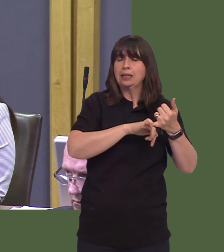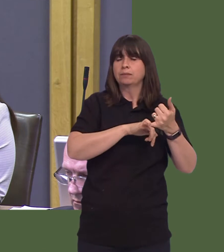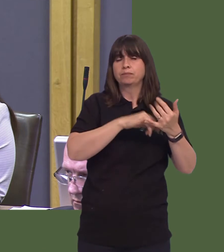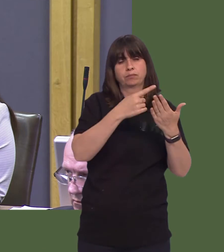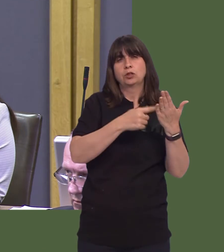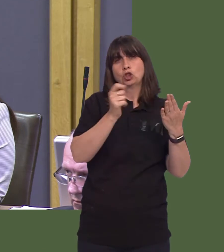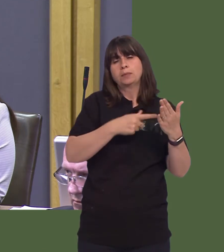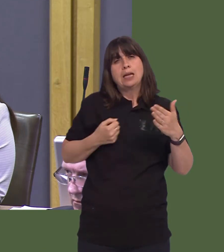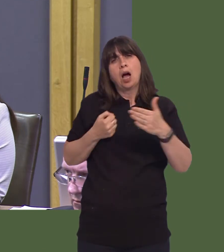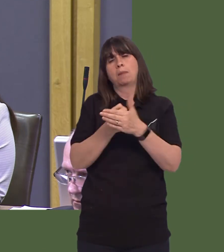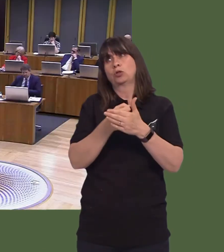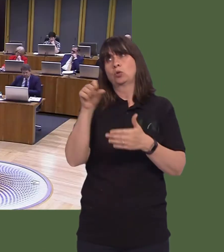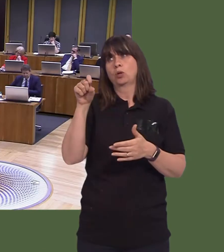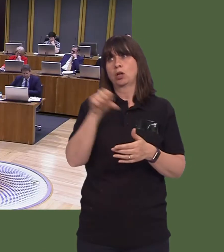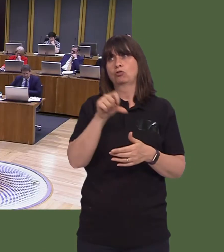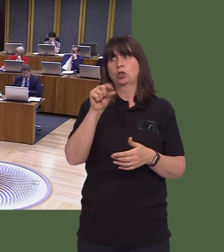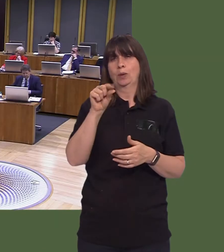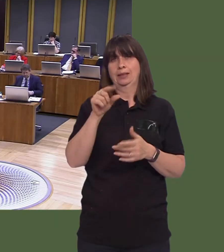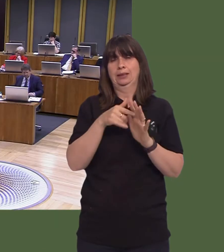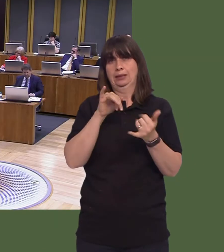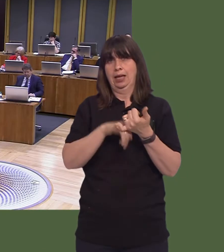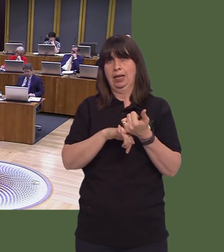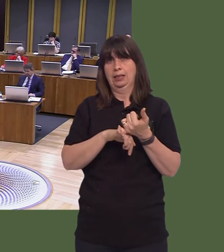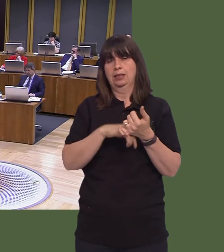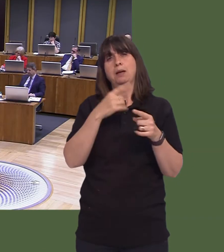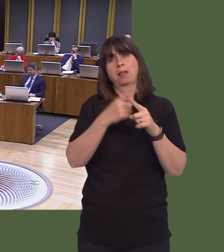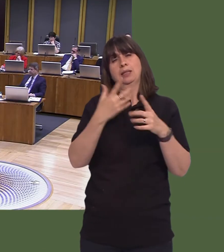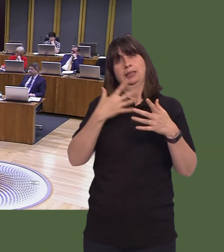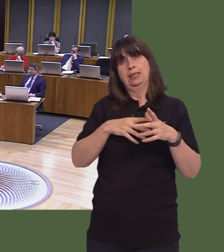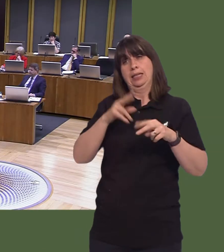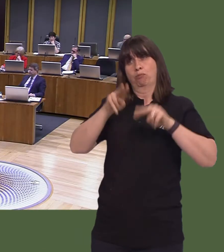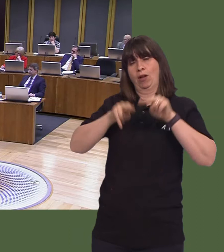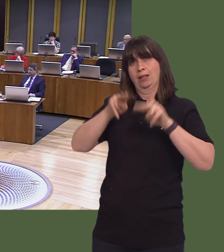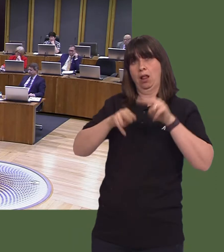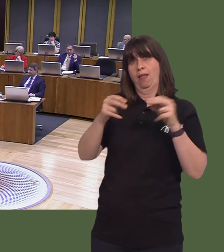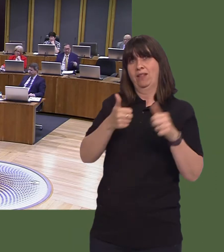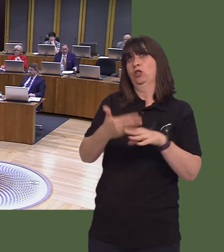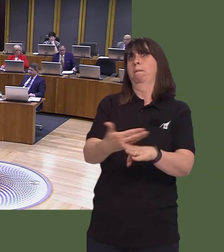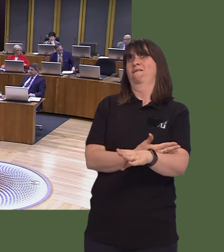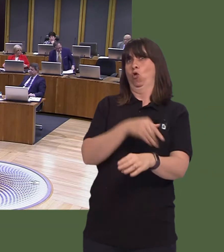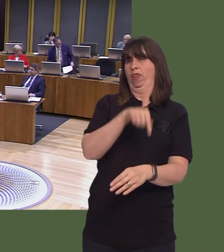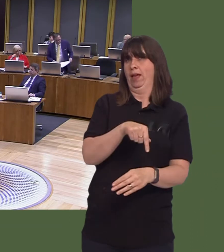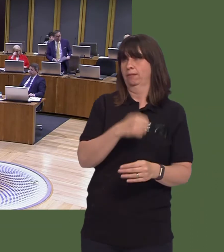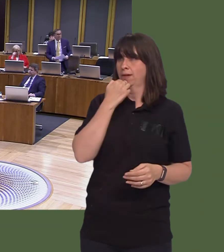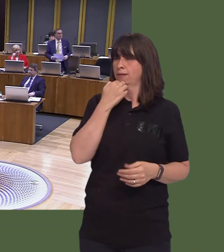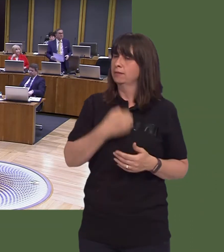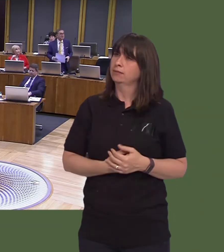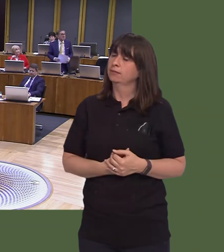that it is 'up to', with the objective, of course, that the appraisal process is finished long before that. Y Llywydd / The Llywydd: David Melding. David Melding AM: Diolch yn fawr, Llywydd.